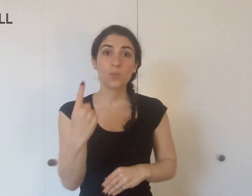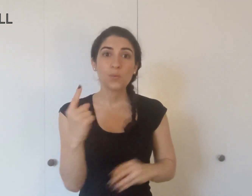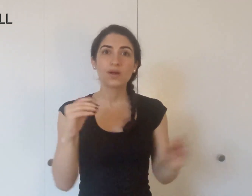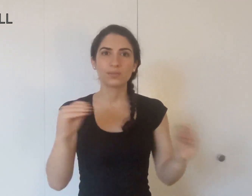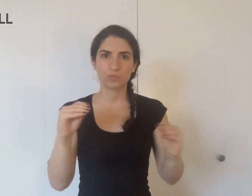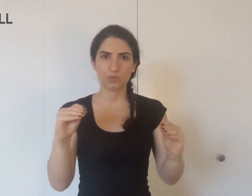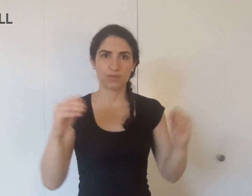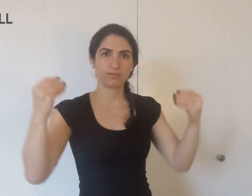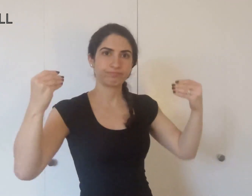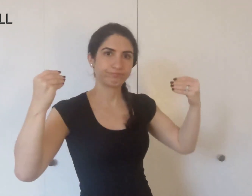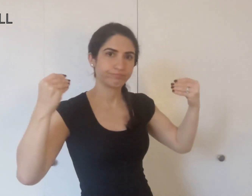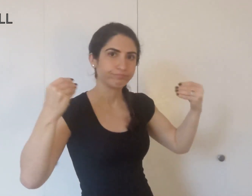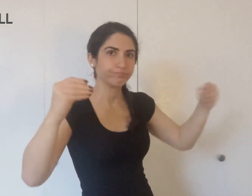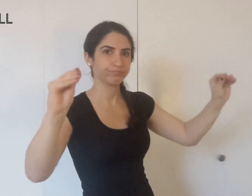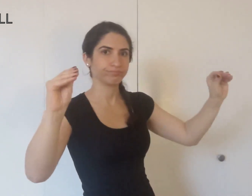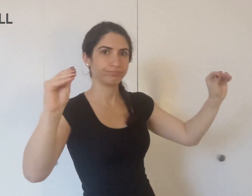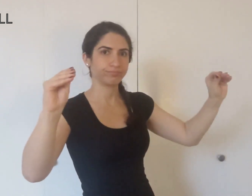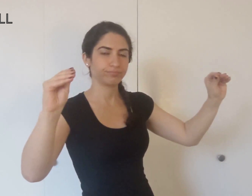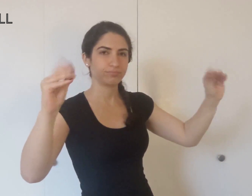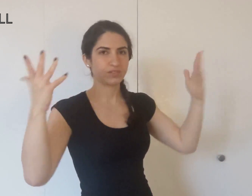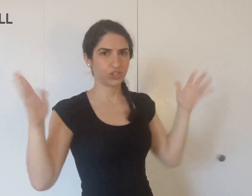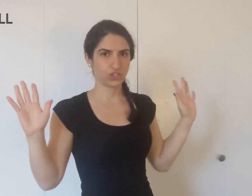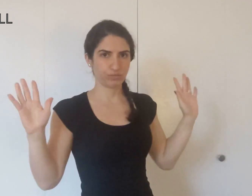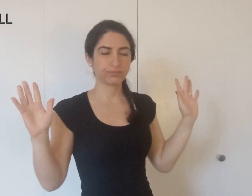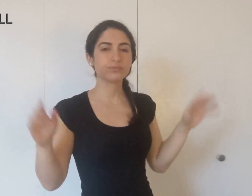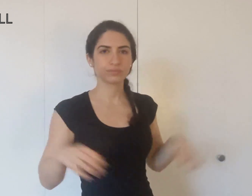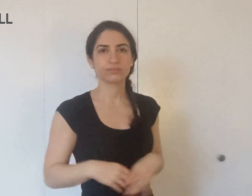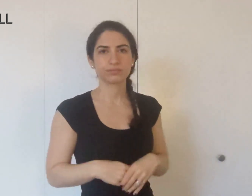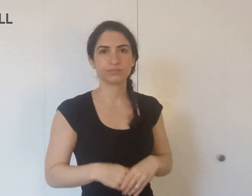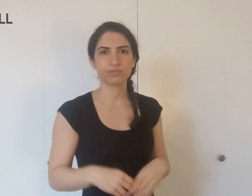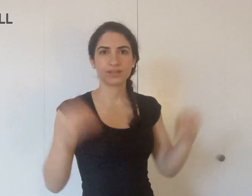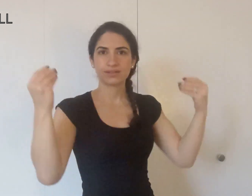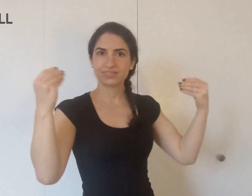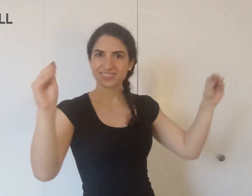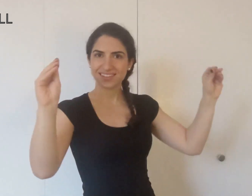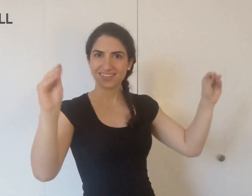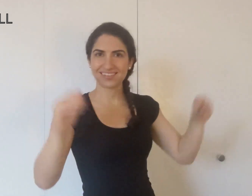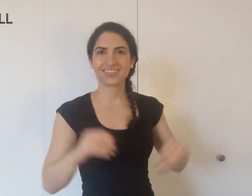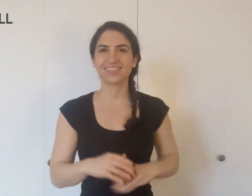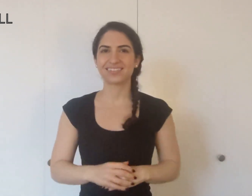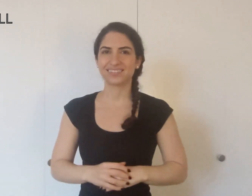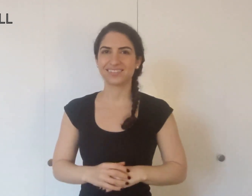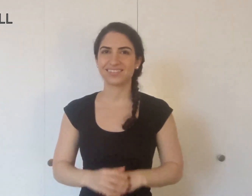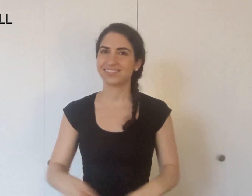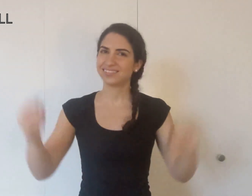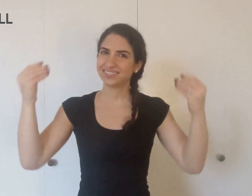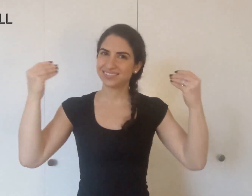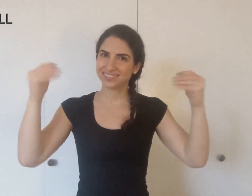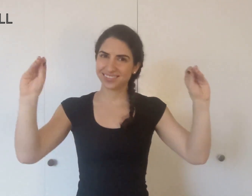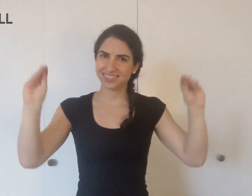One movement outward, and that's it. SELL.